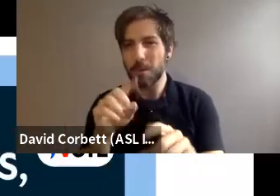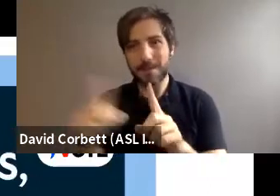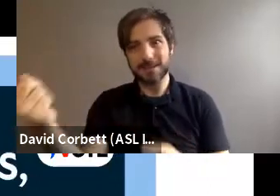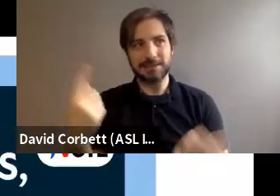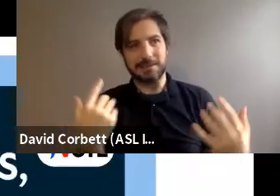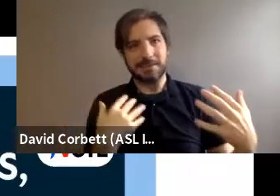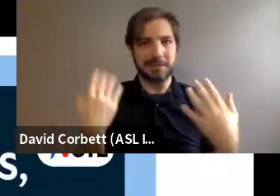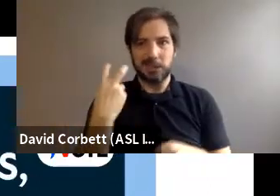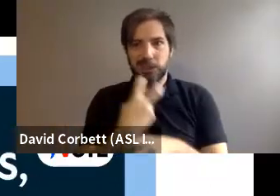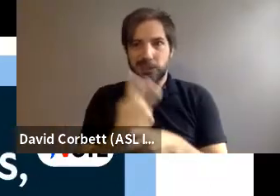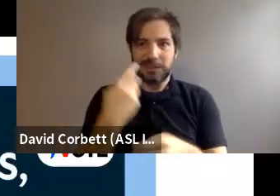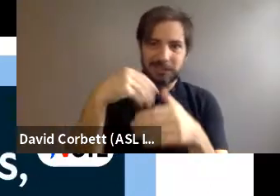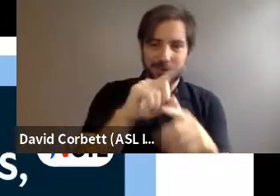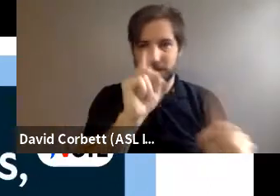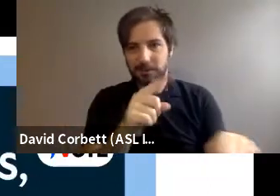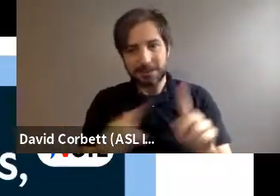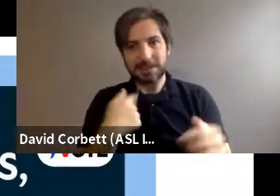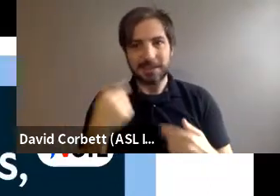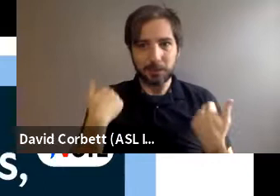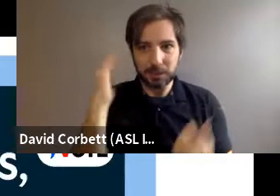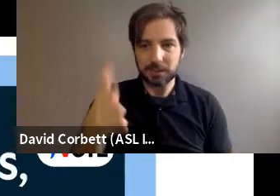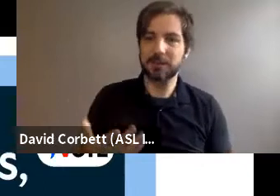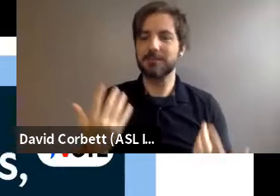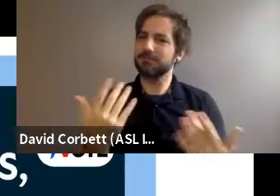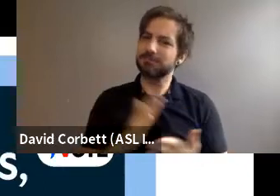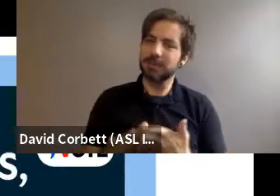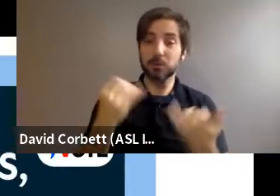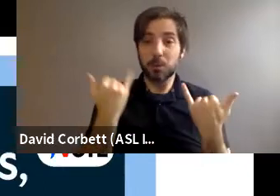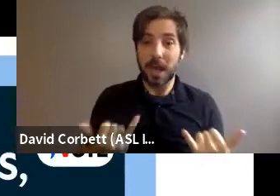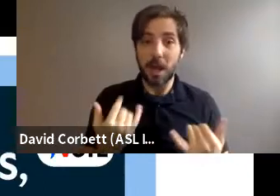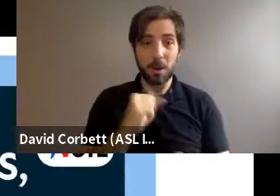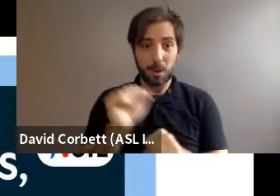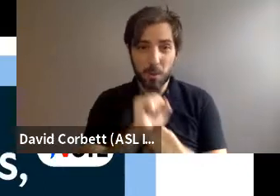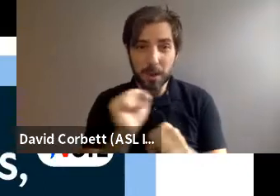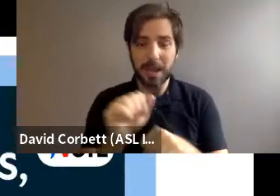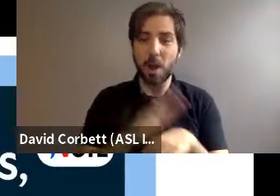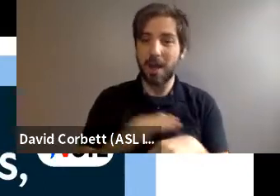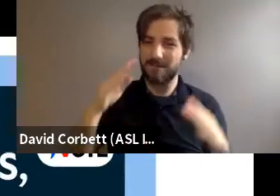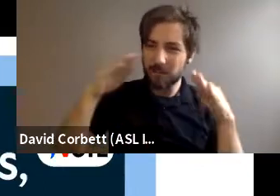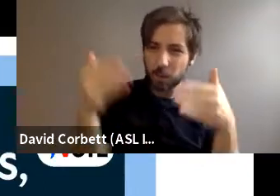What you're looking at right now is what we're working on now. We're focused on the HR1 for